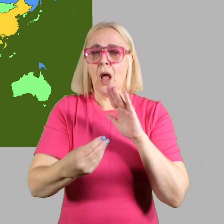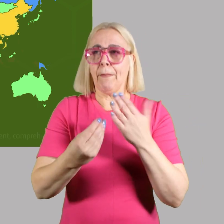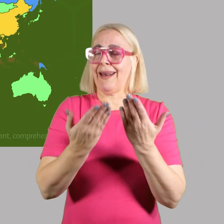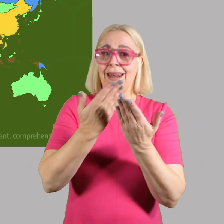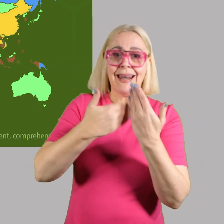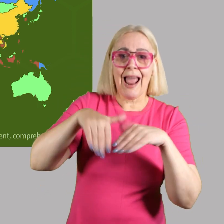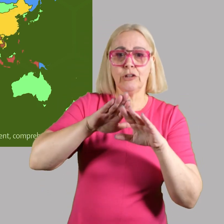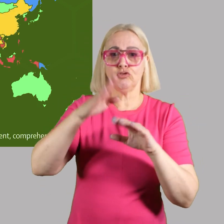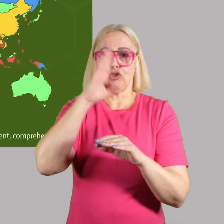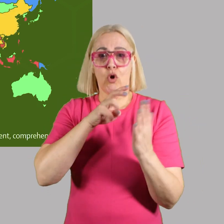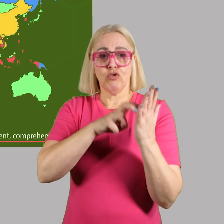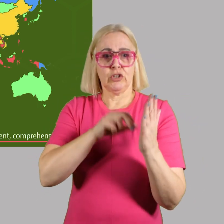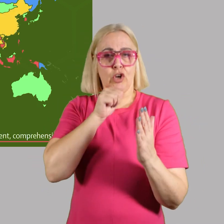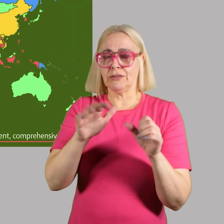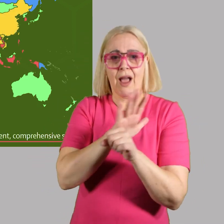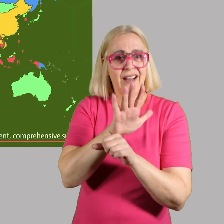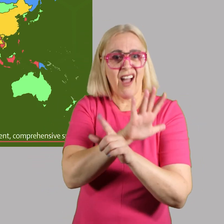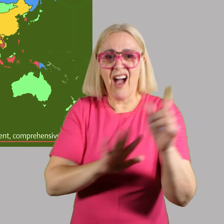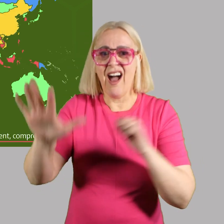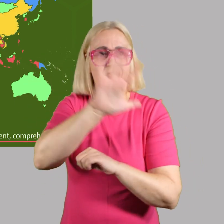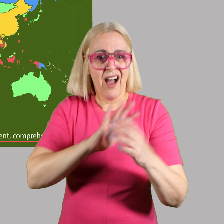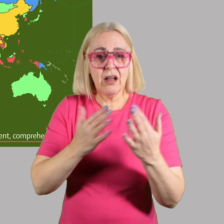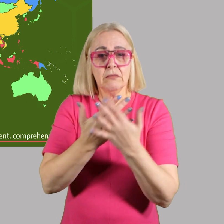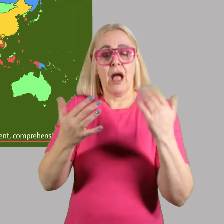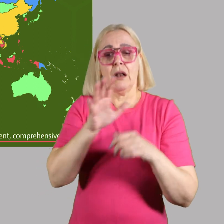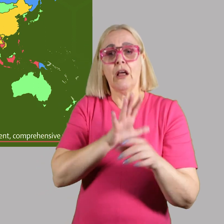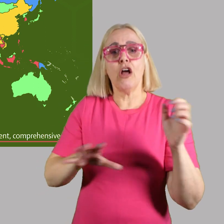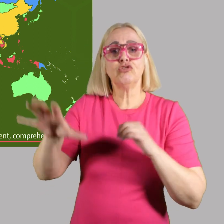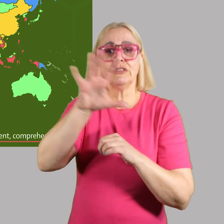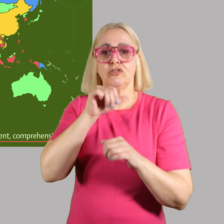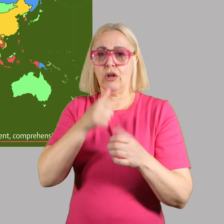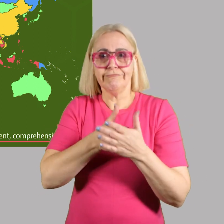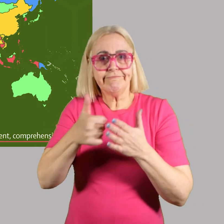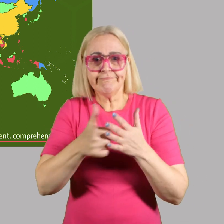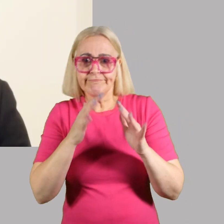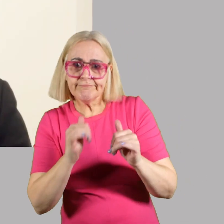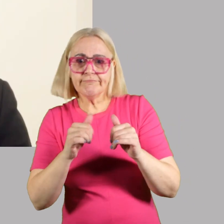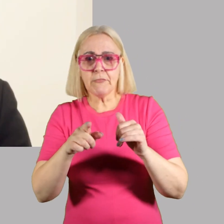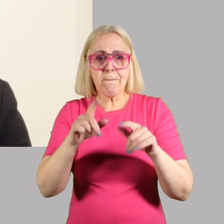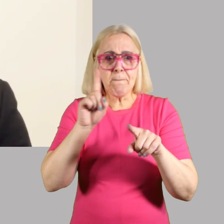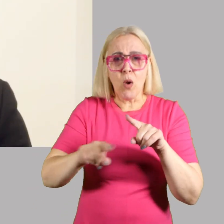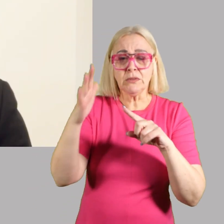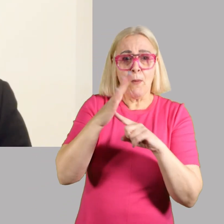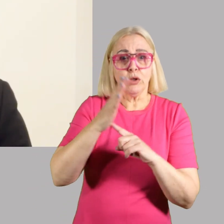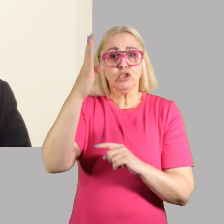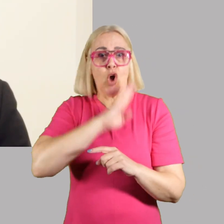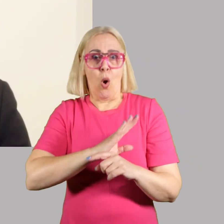For instance, most national stroke registries do not cover the entire country. Many countries do not regularly